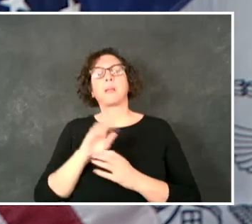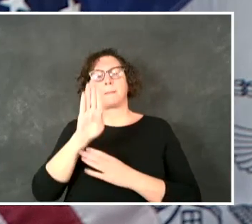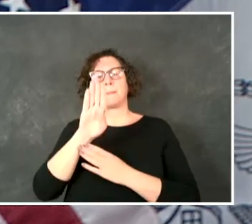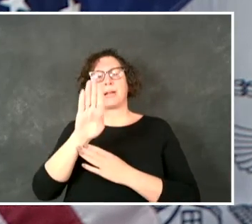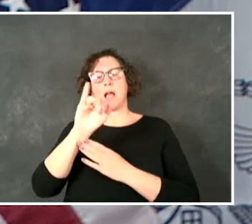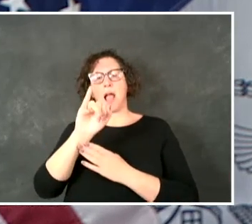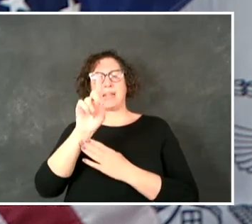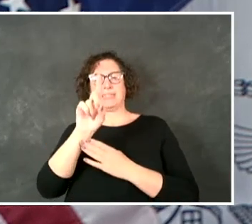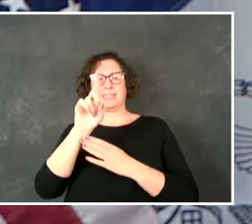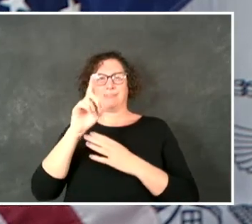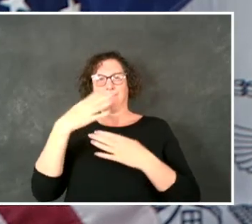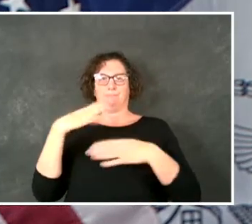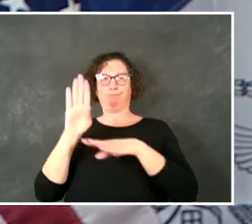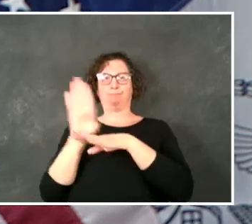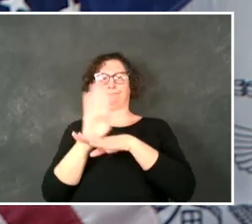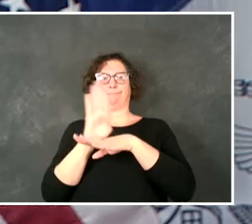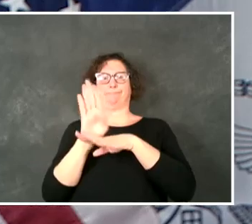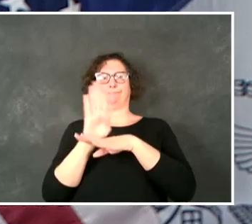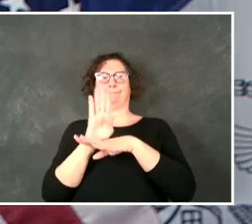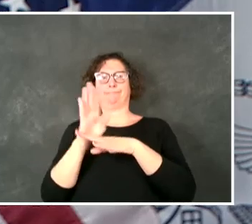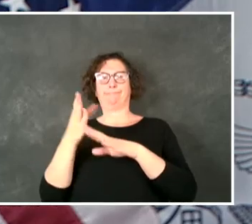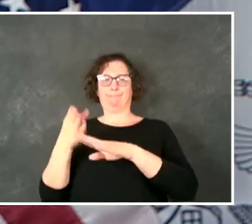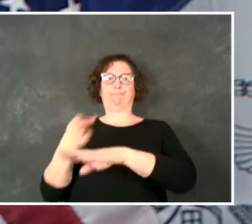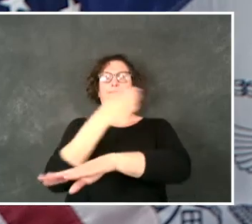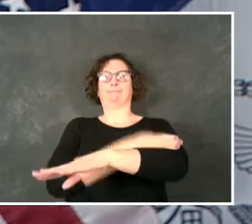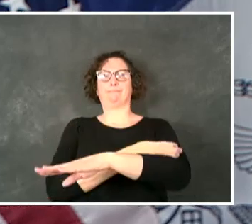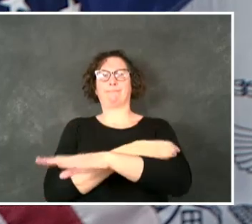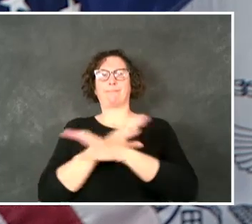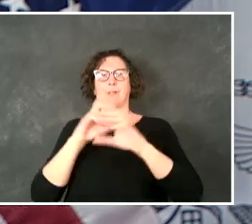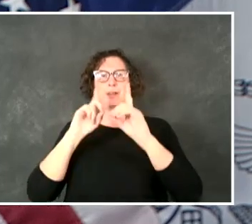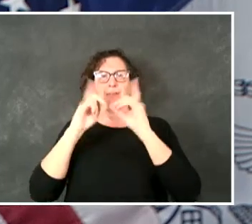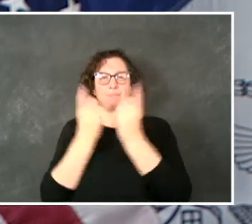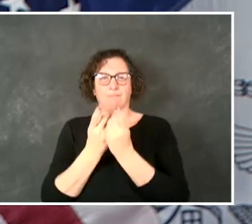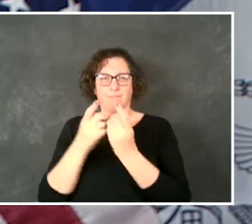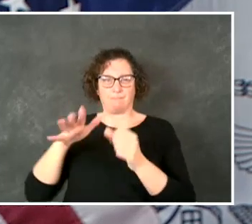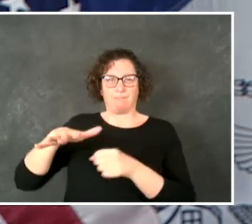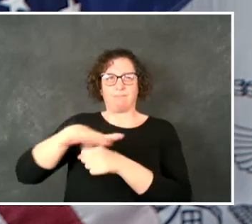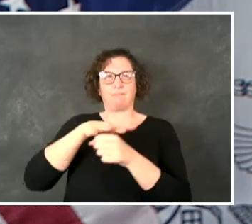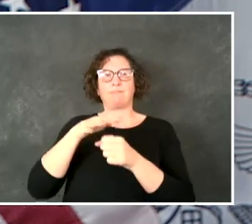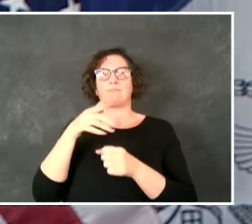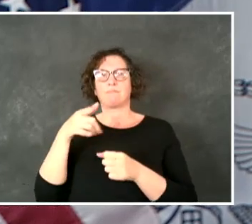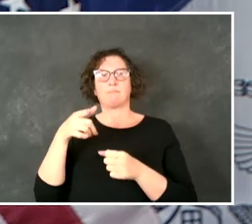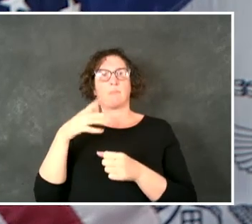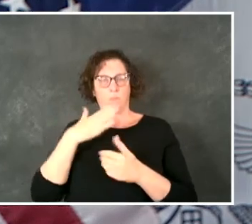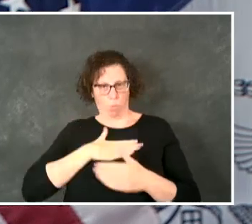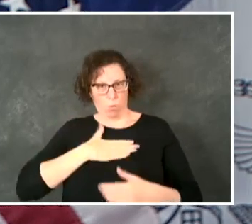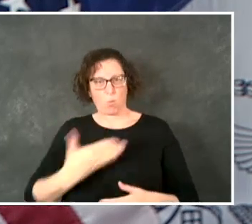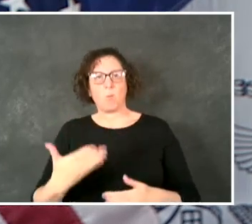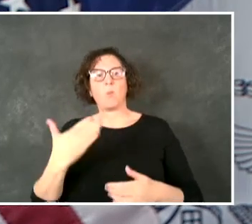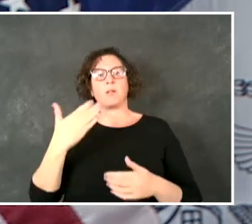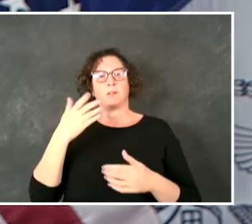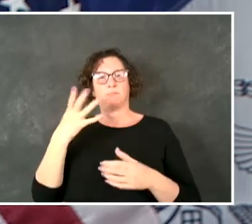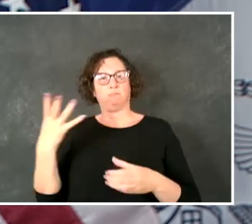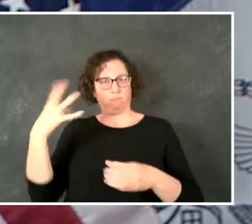CERTAIN NEIGHBORHOOD ENTITIES TA WORK CLOSELY HAS A